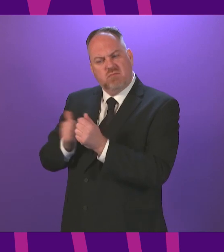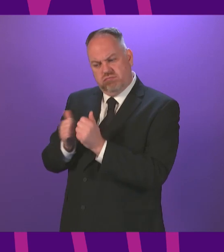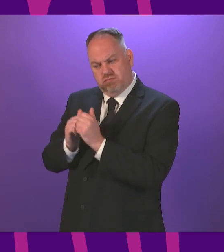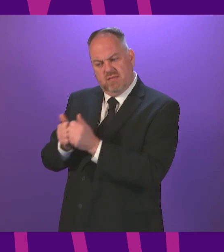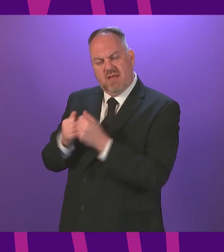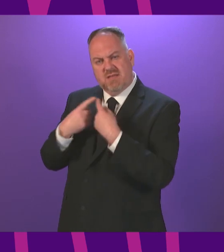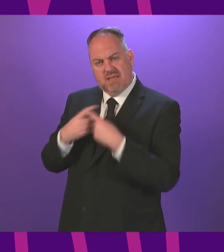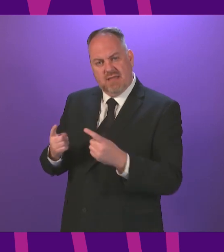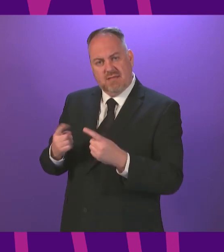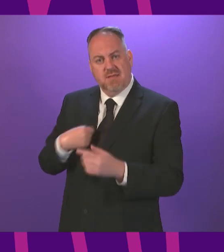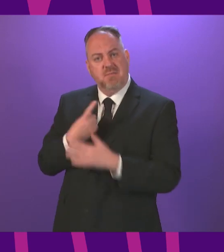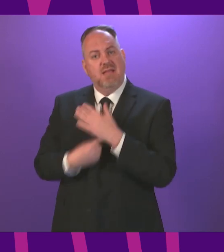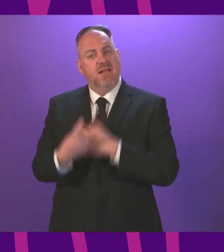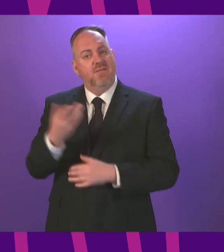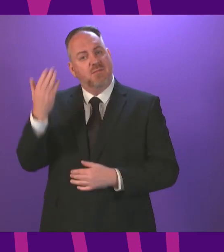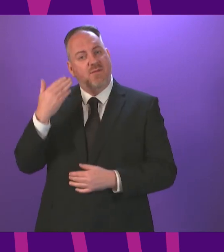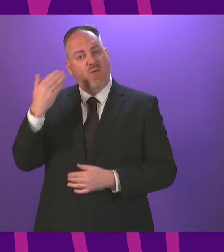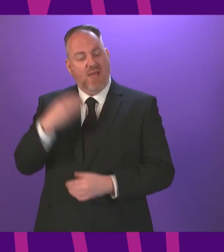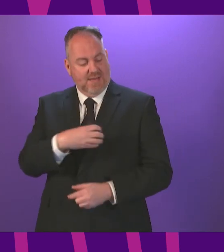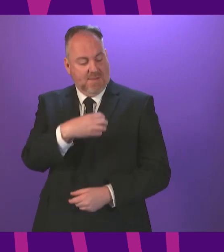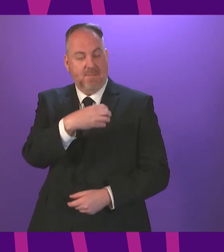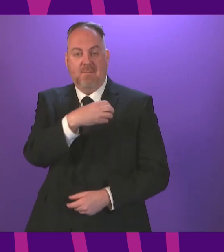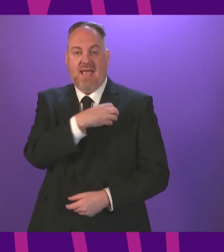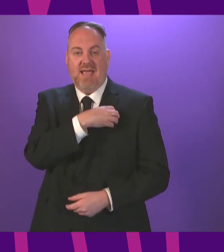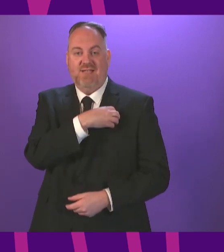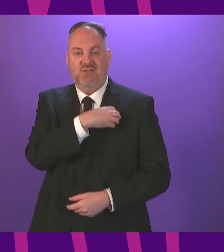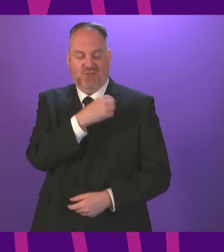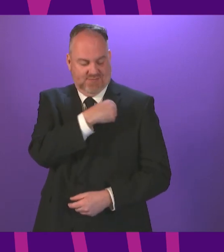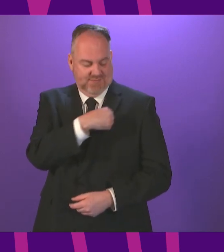I used to wear a badge on my lapel—it was a little blue man.